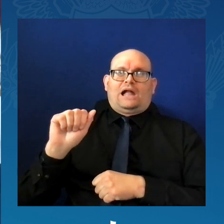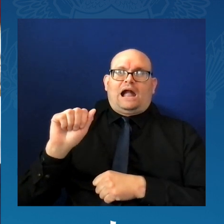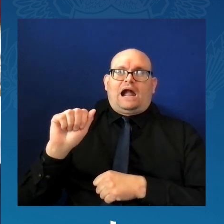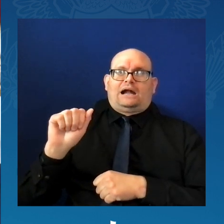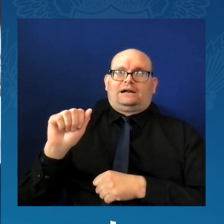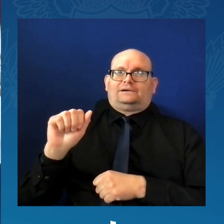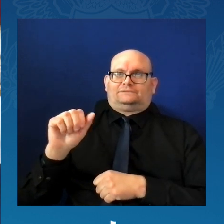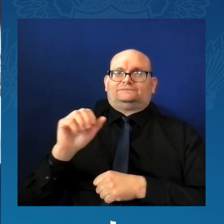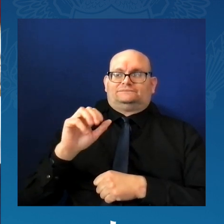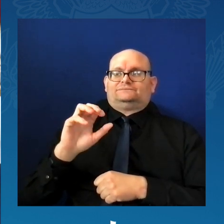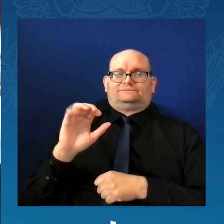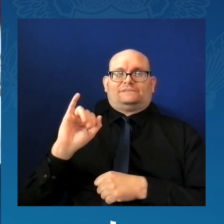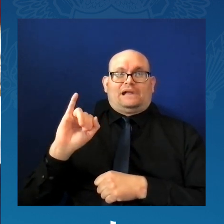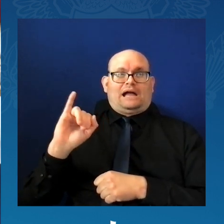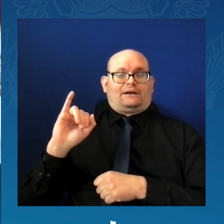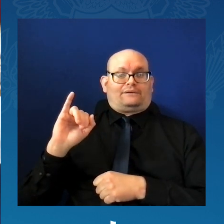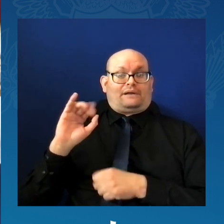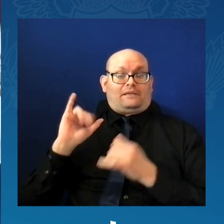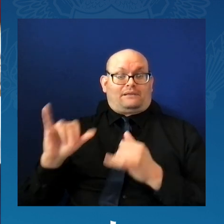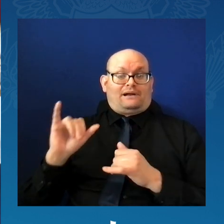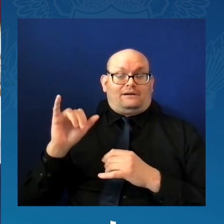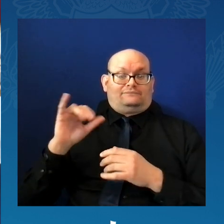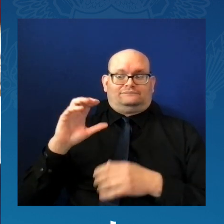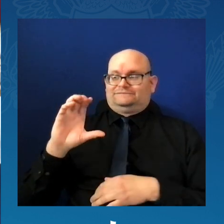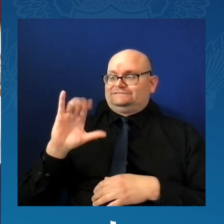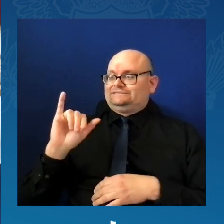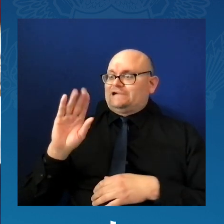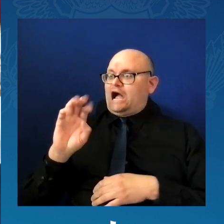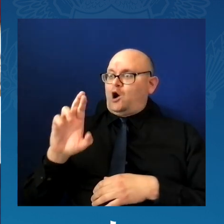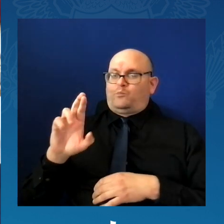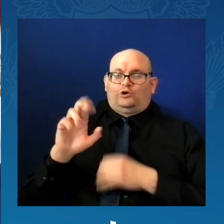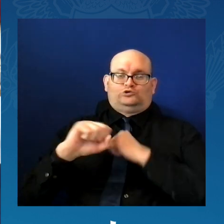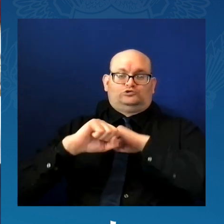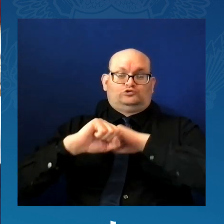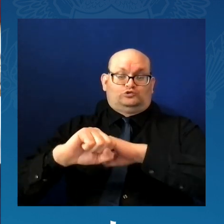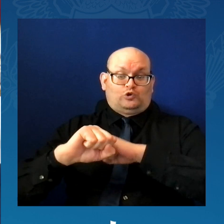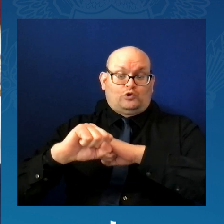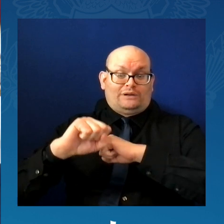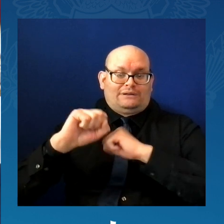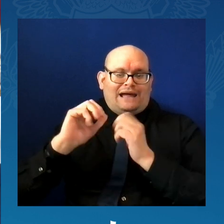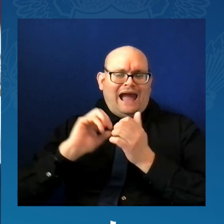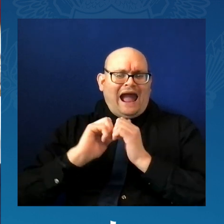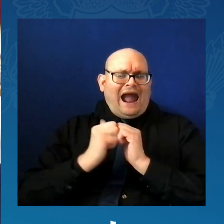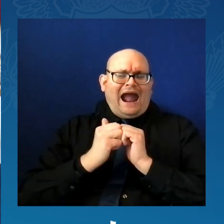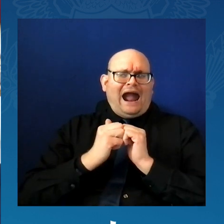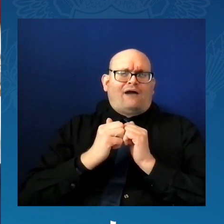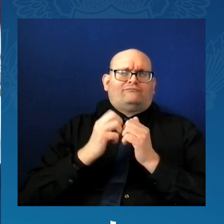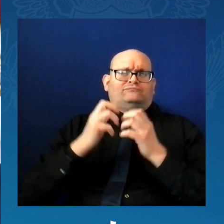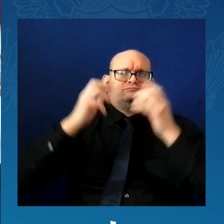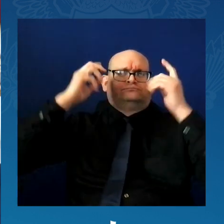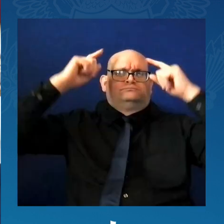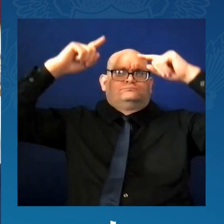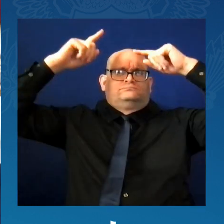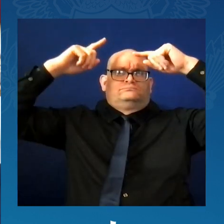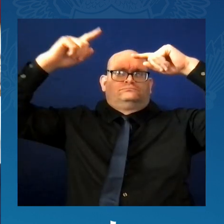especially on the ground, but also on orbit. There are two ways that we're going to do this through the Department of Homeland Security.